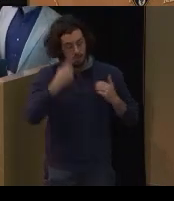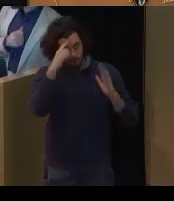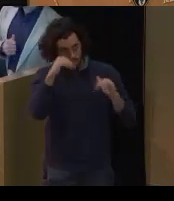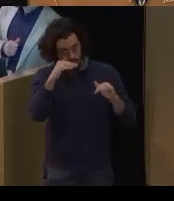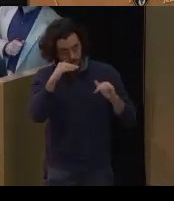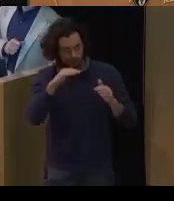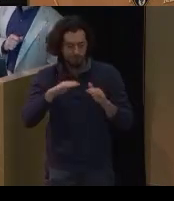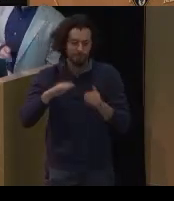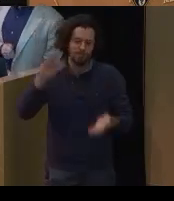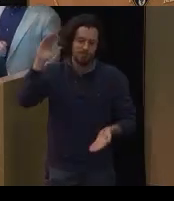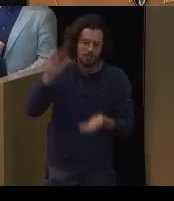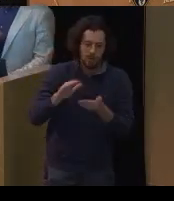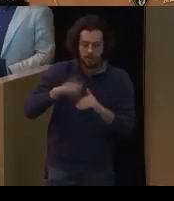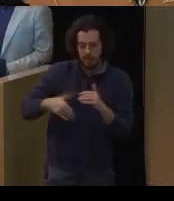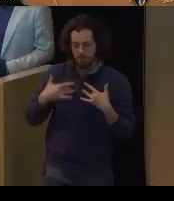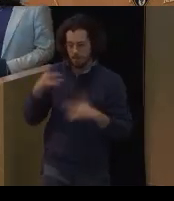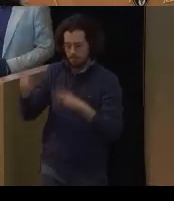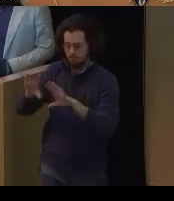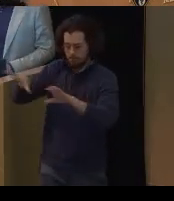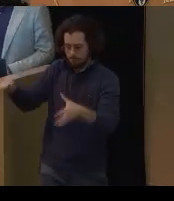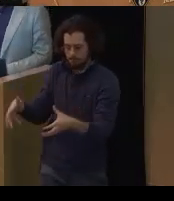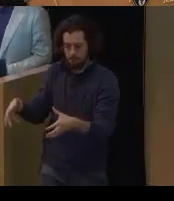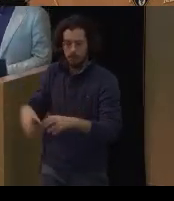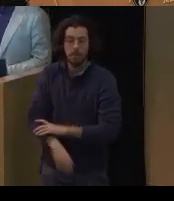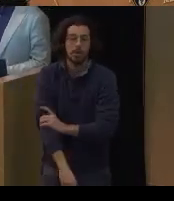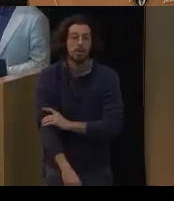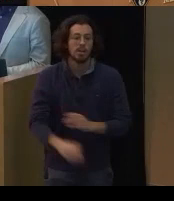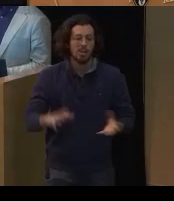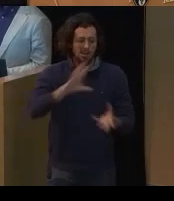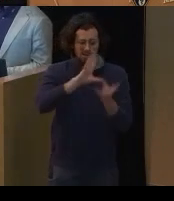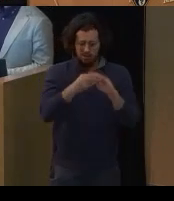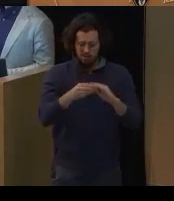so if you put this information together people with these disorders are likely to live shorter